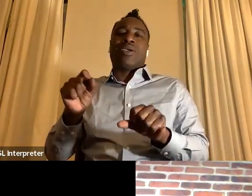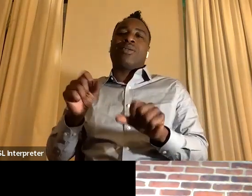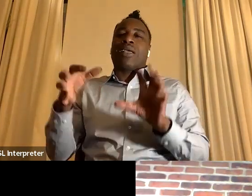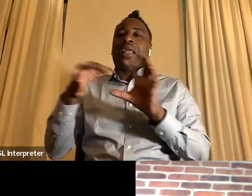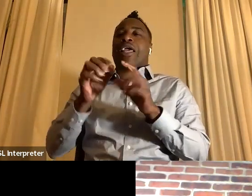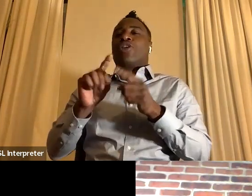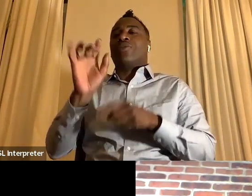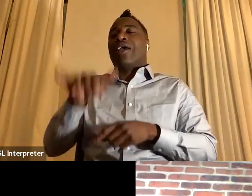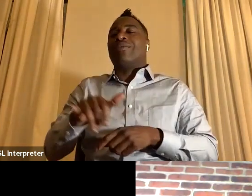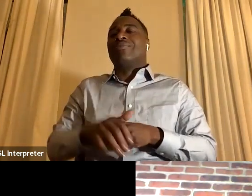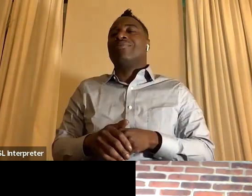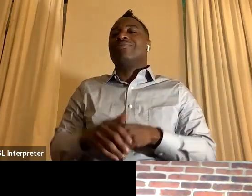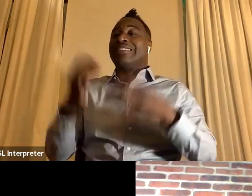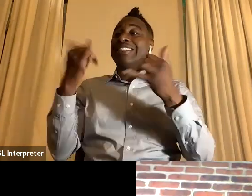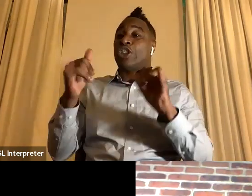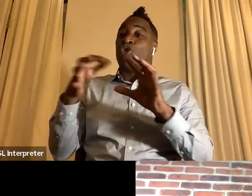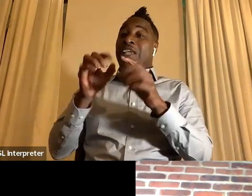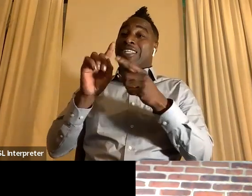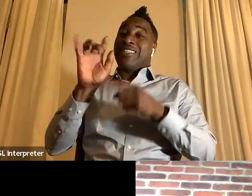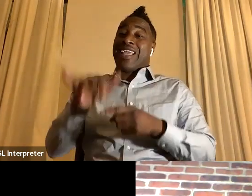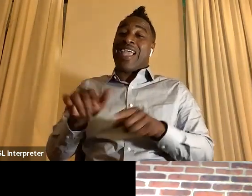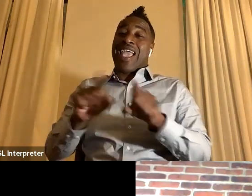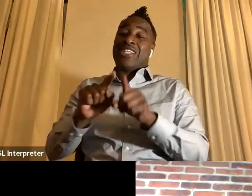Still, as an adult watching their family members cook.